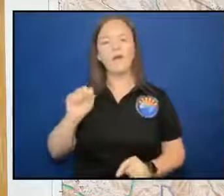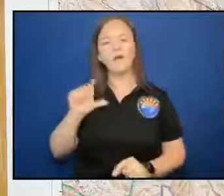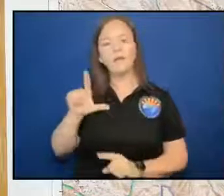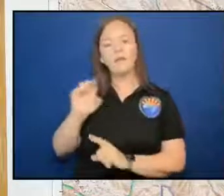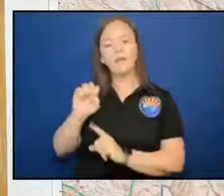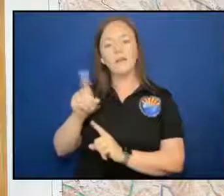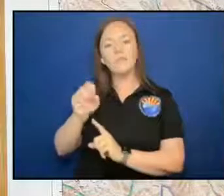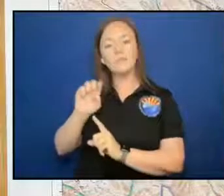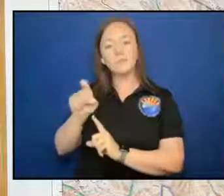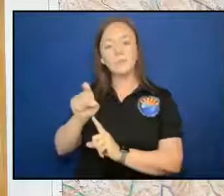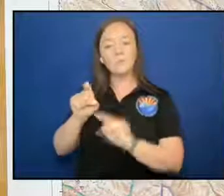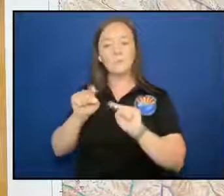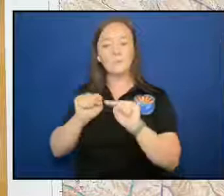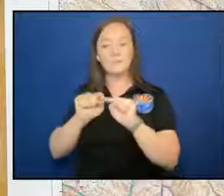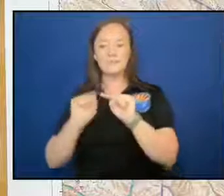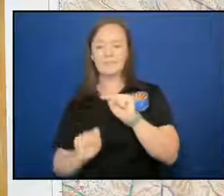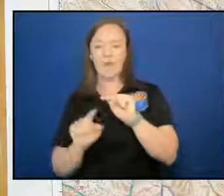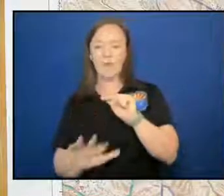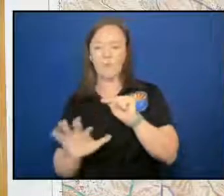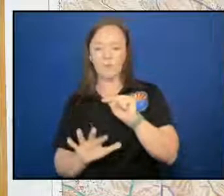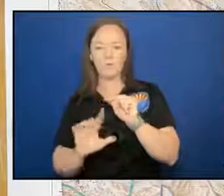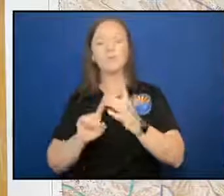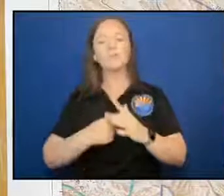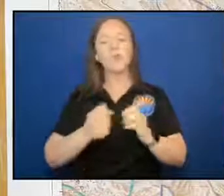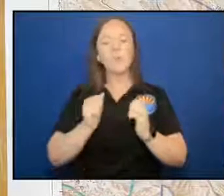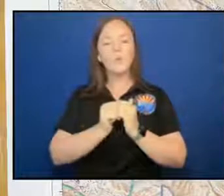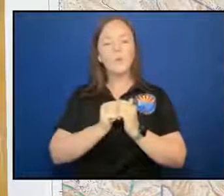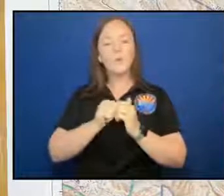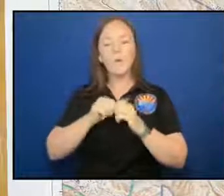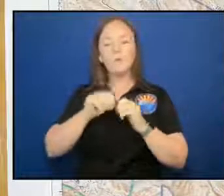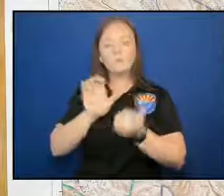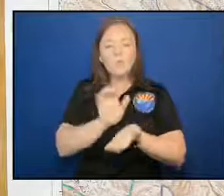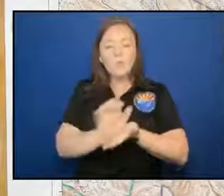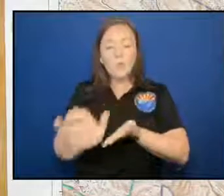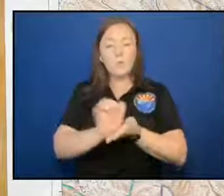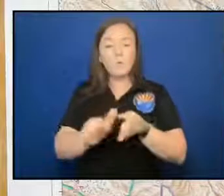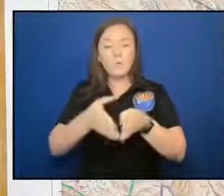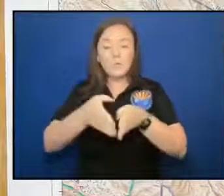MY NAME IS CELESTE PRESCOTT AND I AM PUBLIC INFORMATION